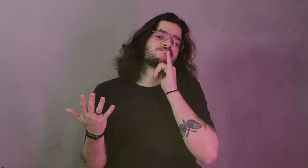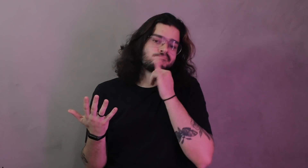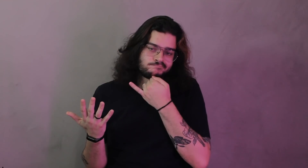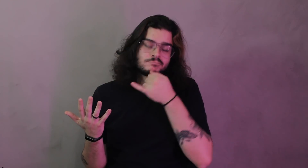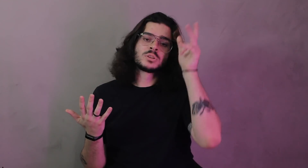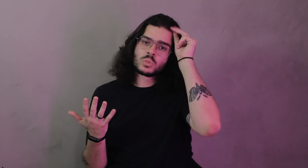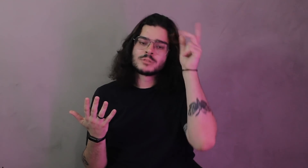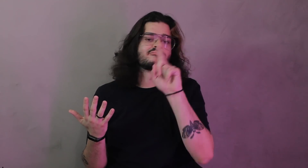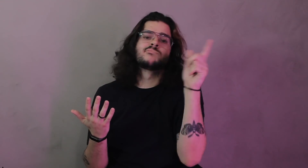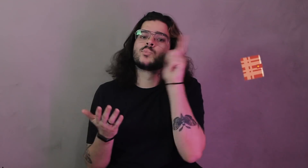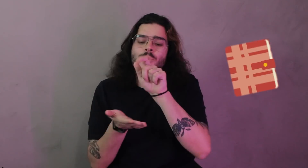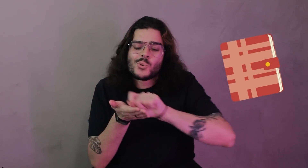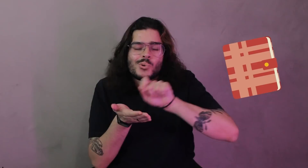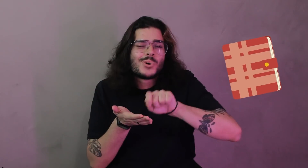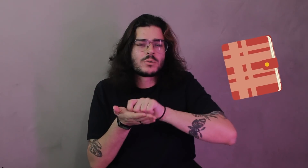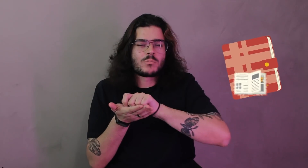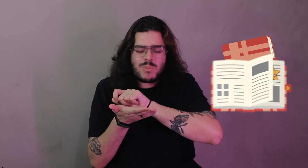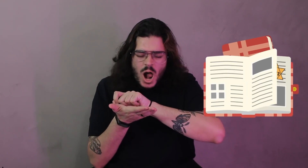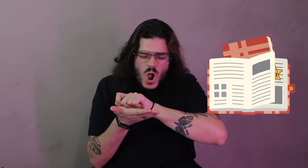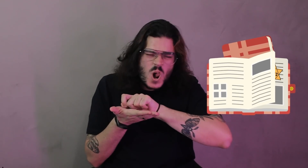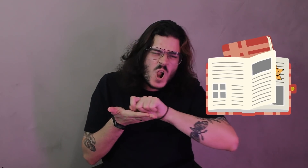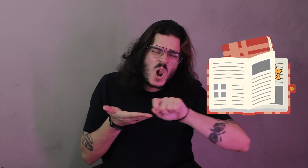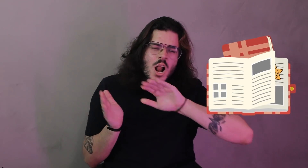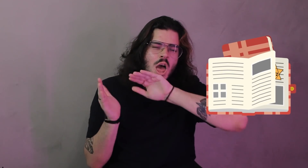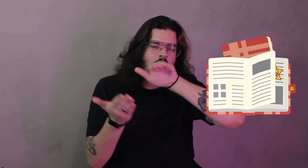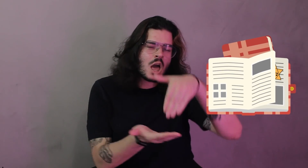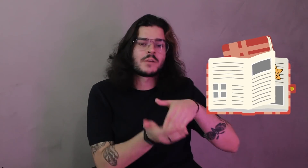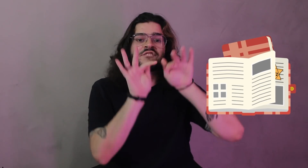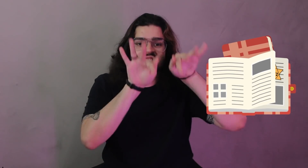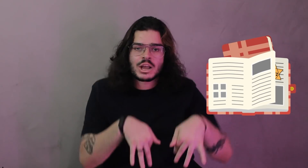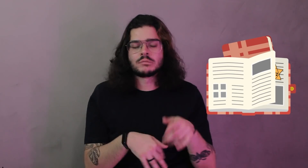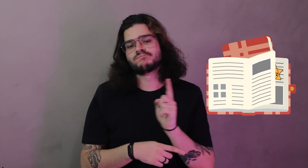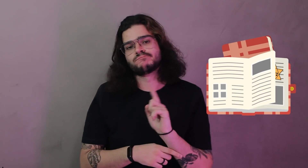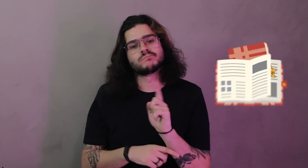Unfortunately, Anne Frank was unable to finish rewriting the diary